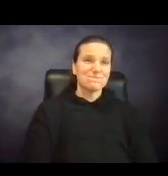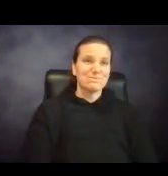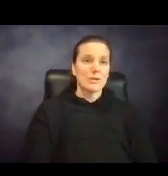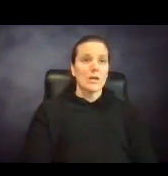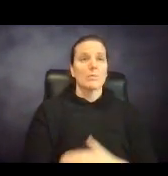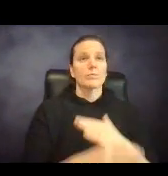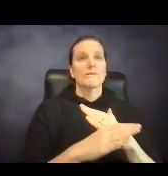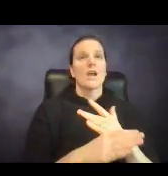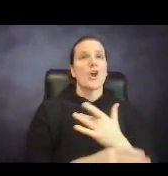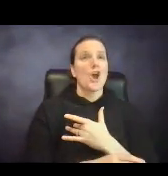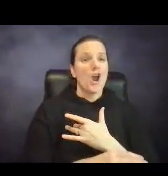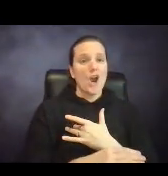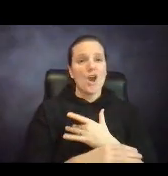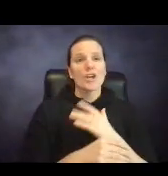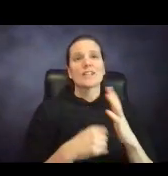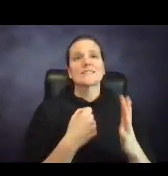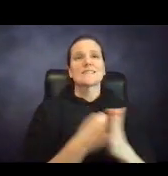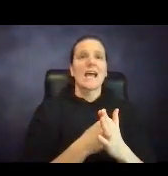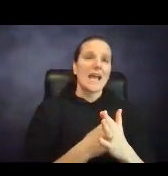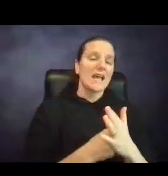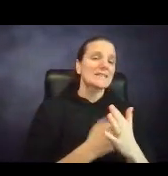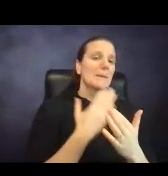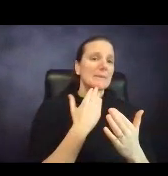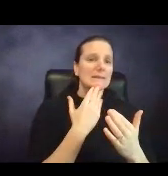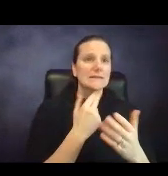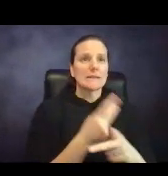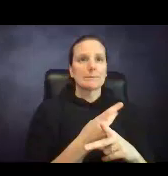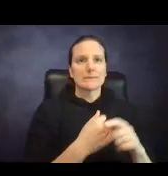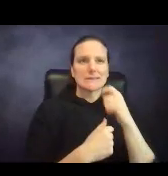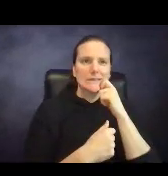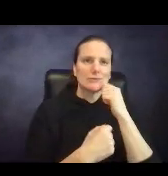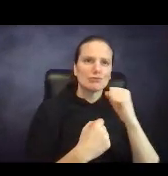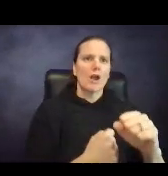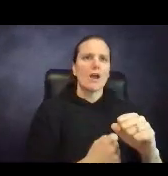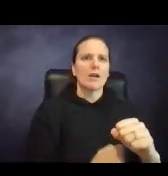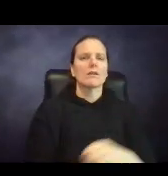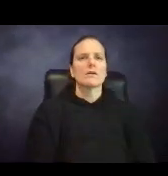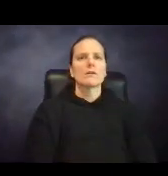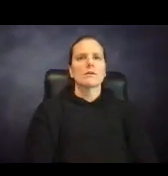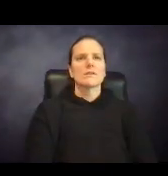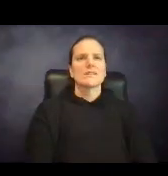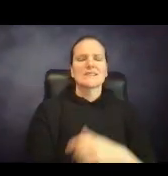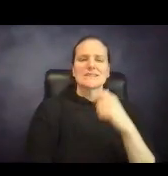and diabetes, to keep our skin supple and strong, that prevents all kinds of skin tears, injury.